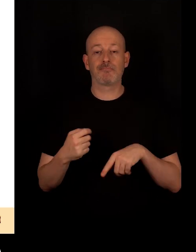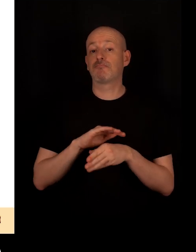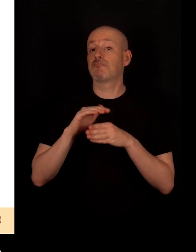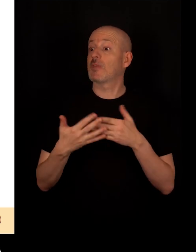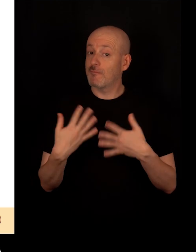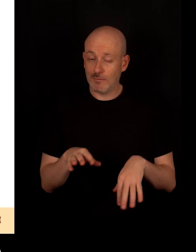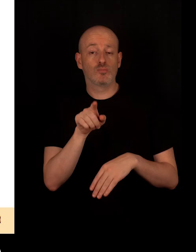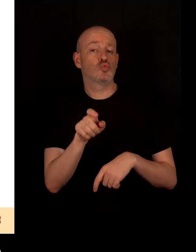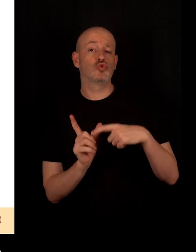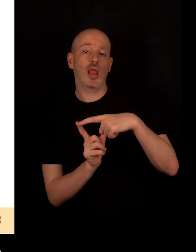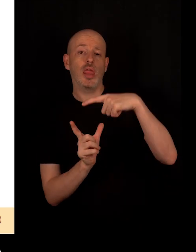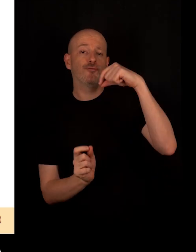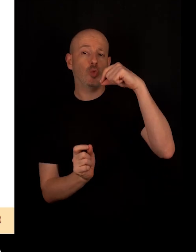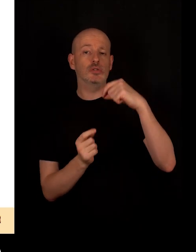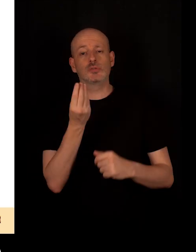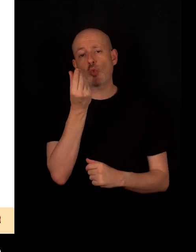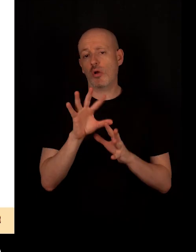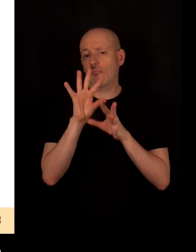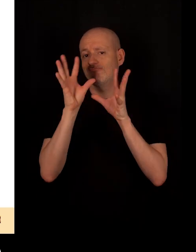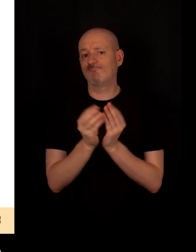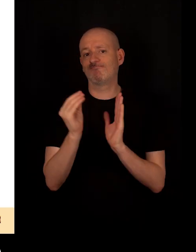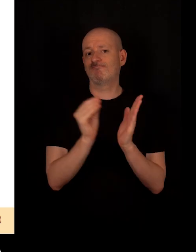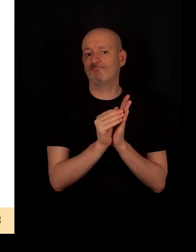And then at the end, you need to provide an invoice of the total cost.